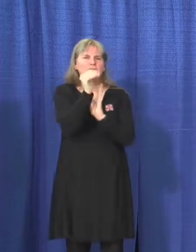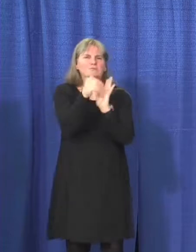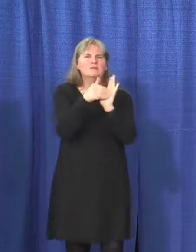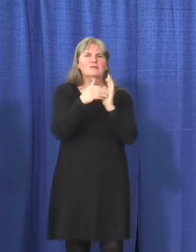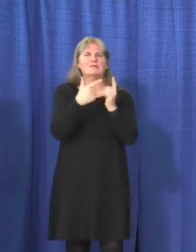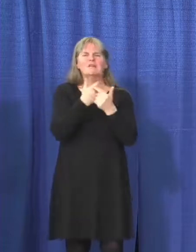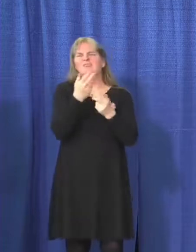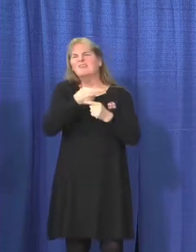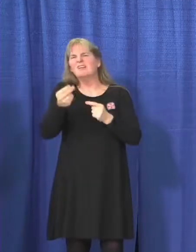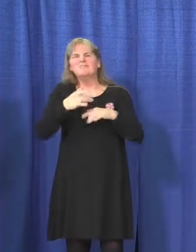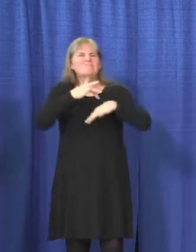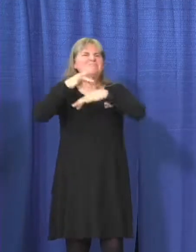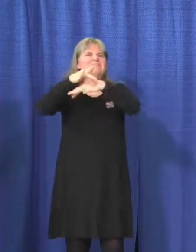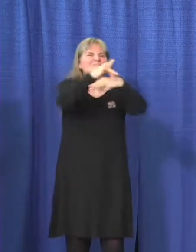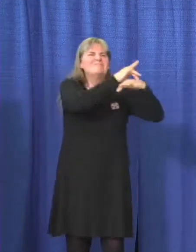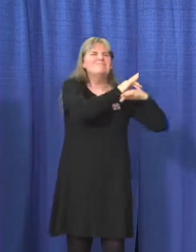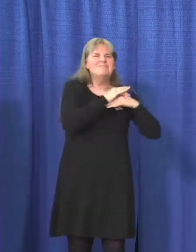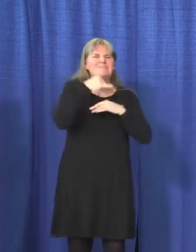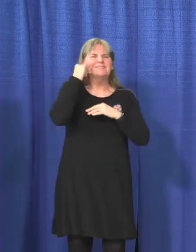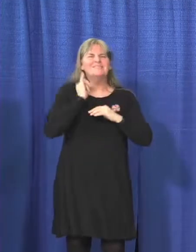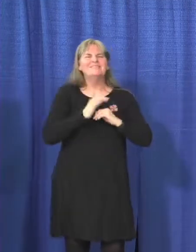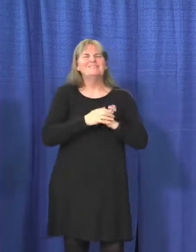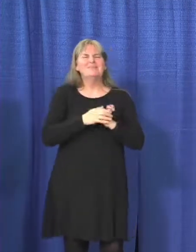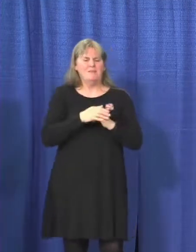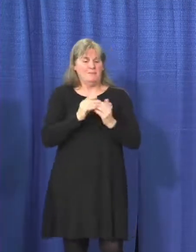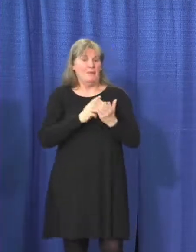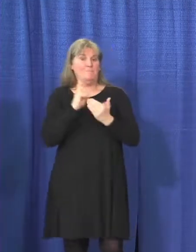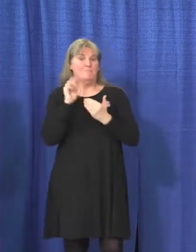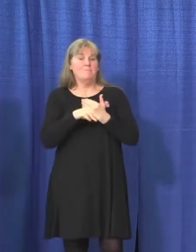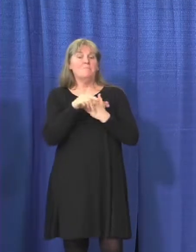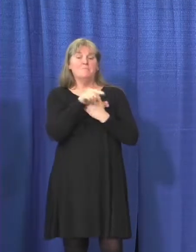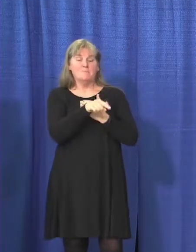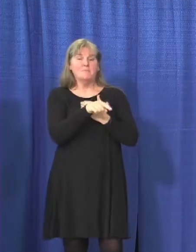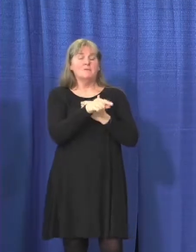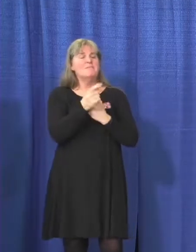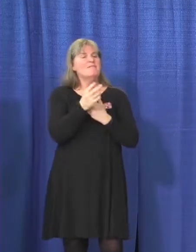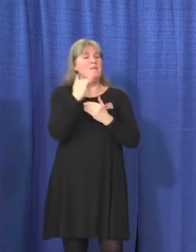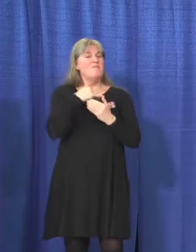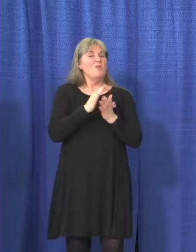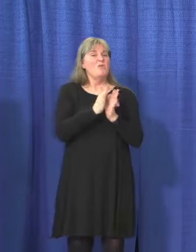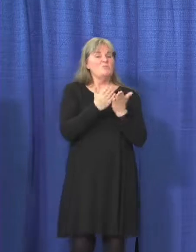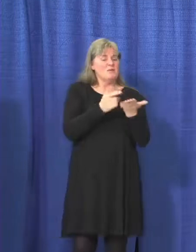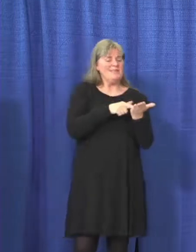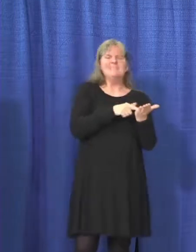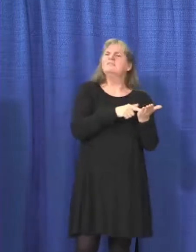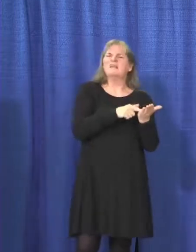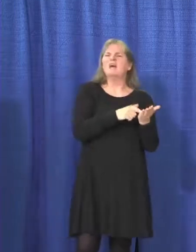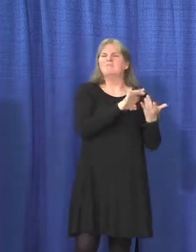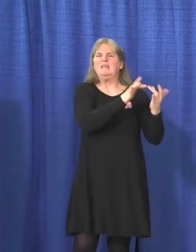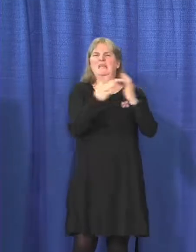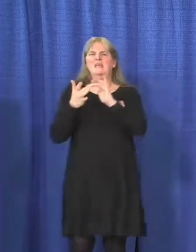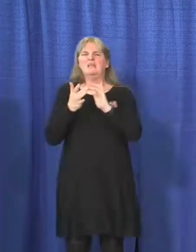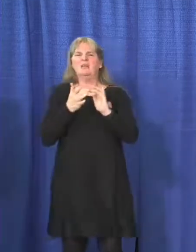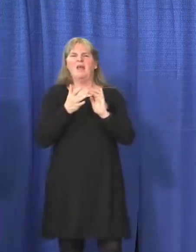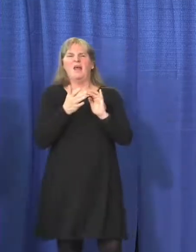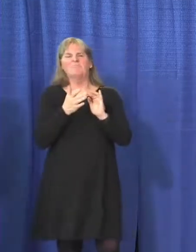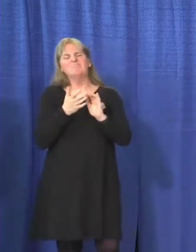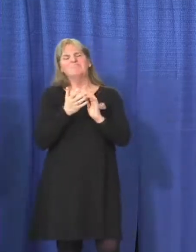The program this year will be moving online to better comply with Covid-19 health and safety guidelines.